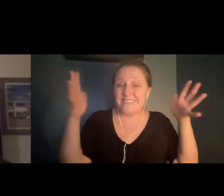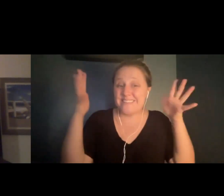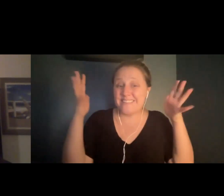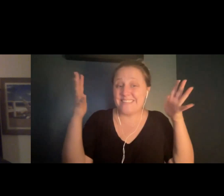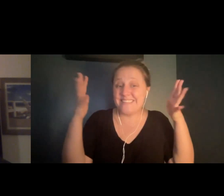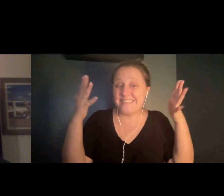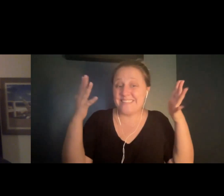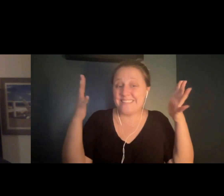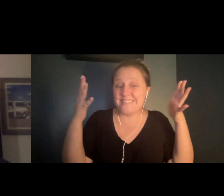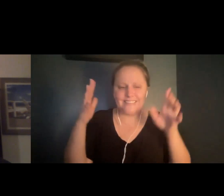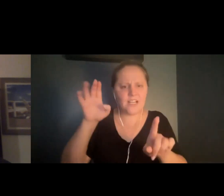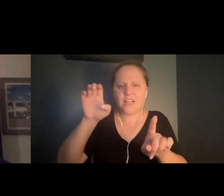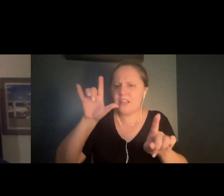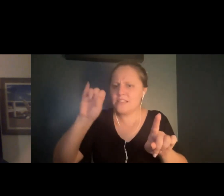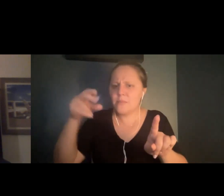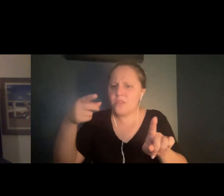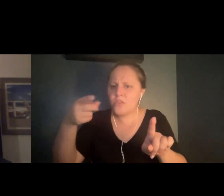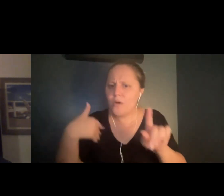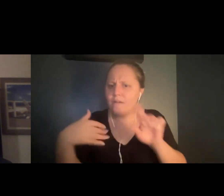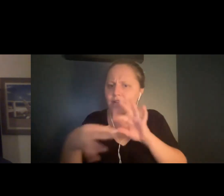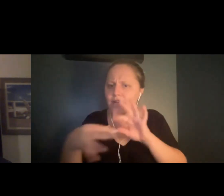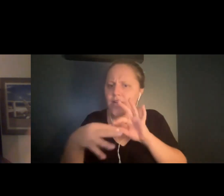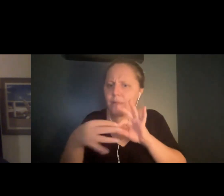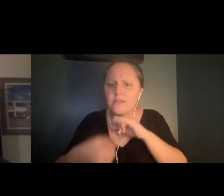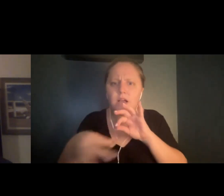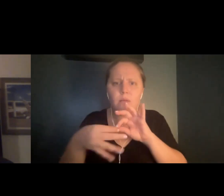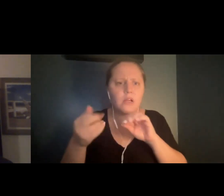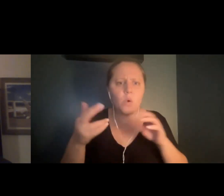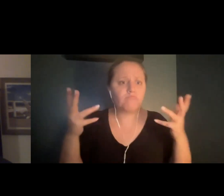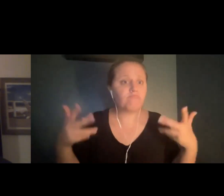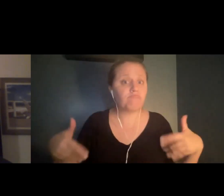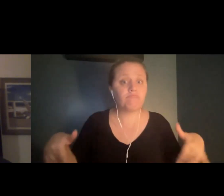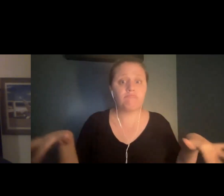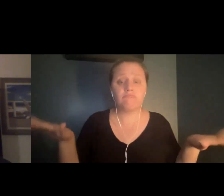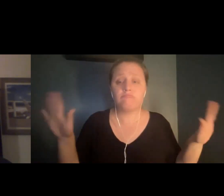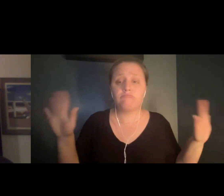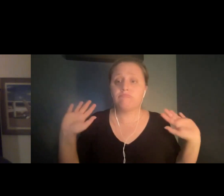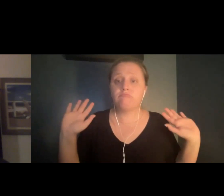Elizabeth, did you want to close out with anything at all or are we just going to say bye and hopefully you guys soon. Elizabeth: You did